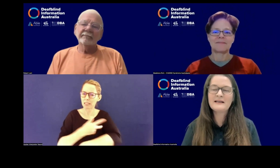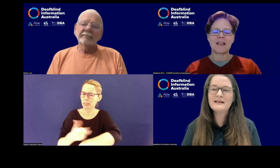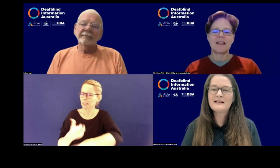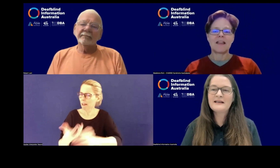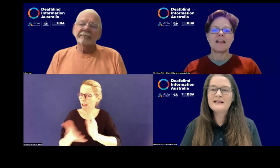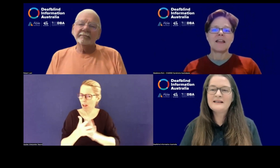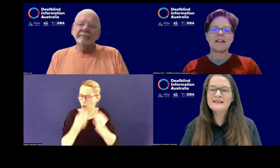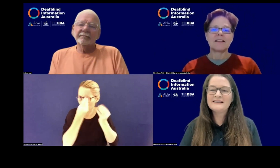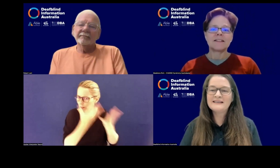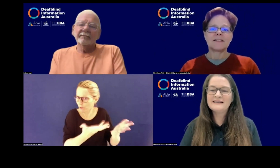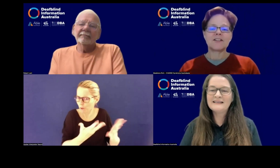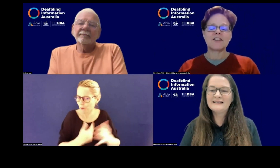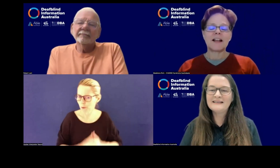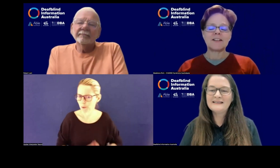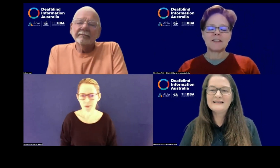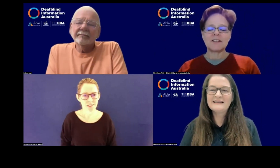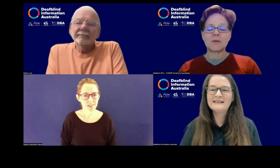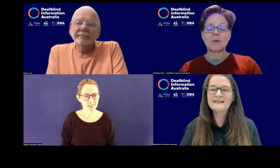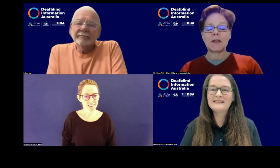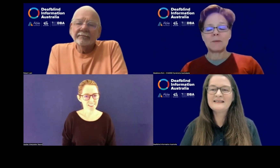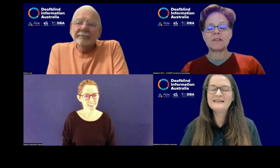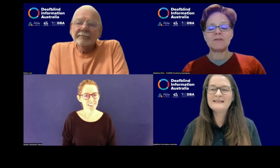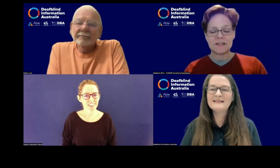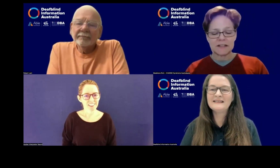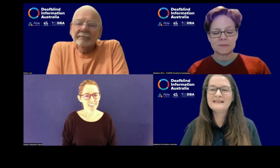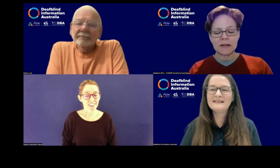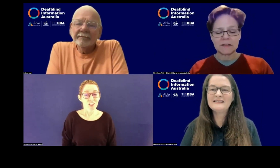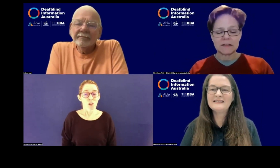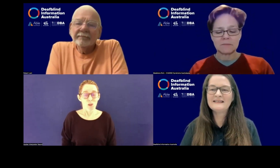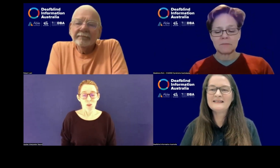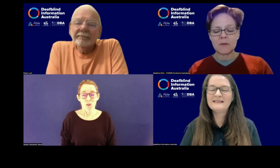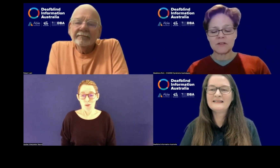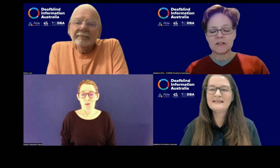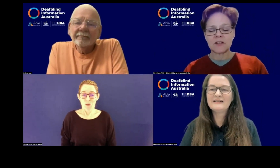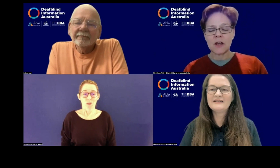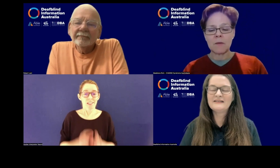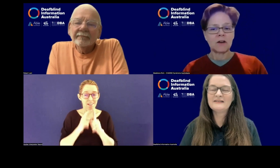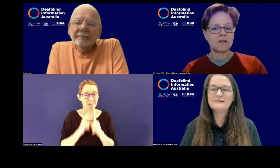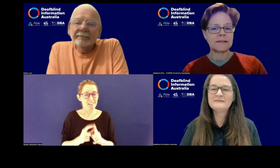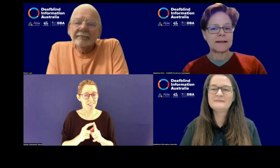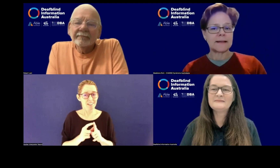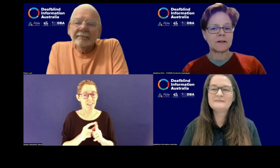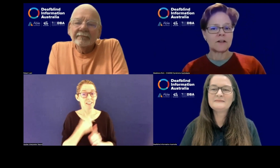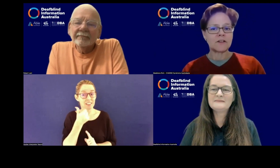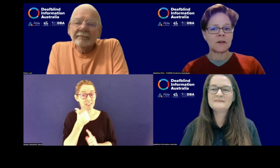It's challenging, so he was in for six months. Most of the time I couldn't stay at night time